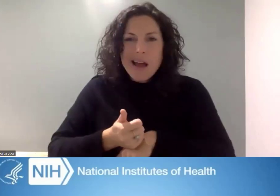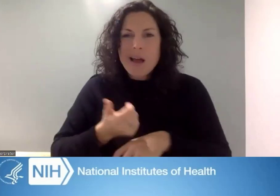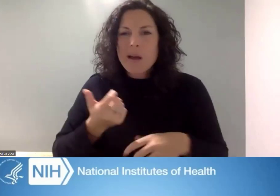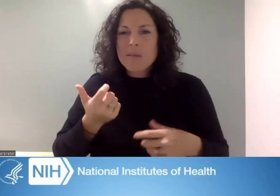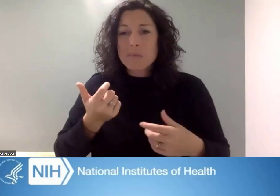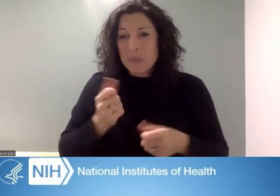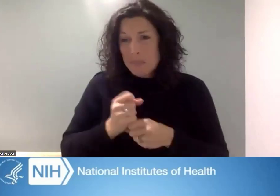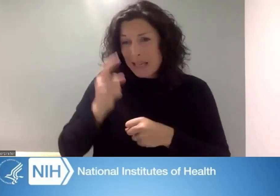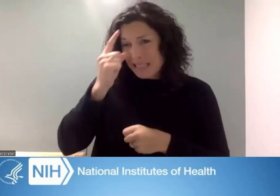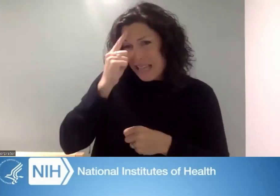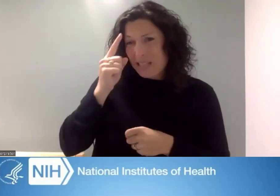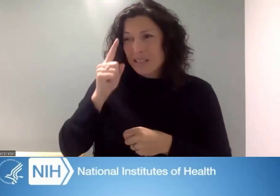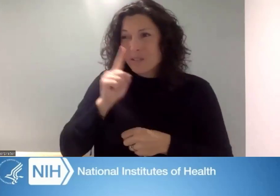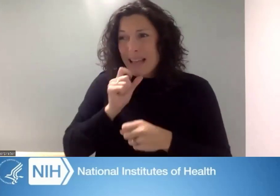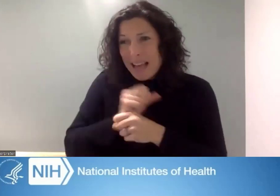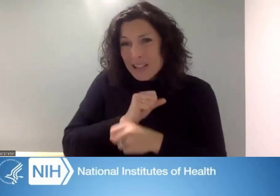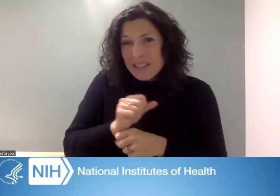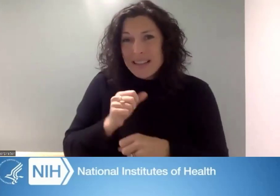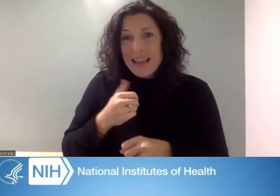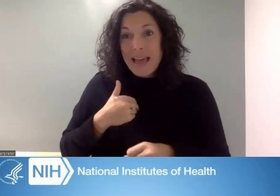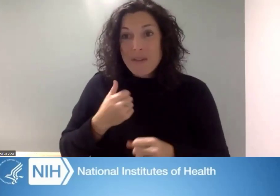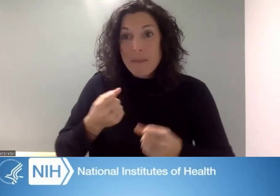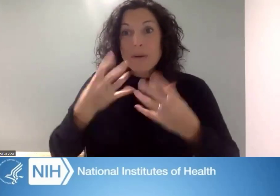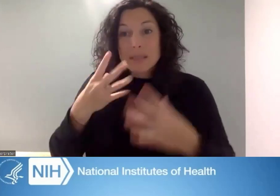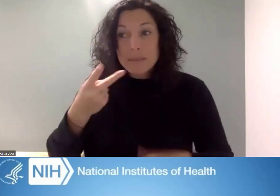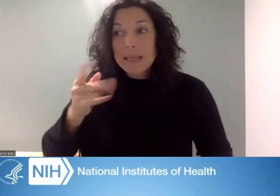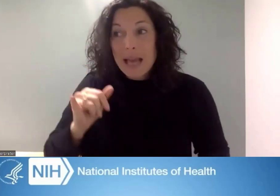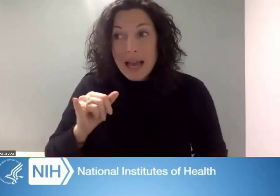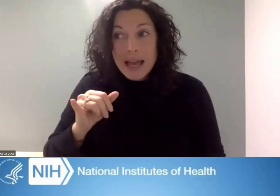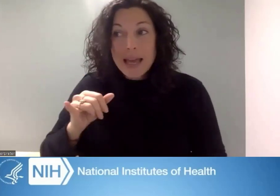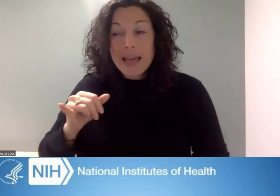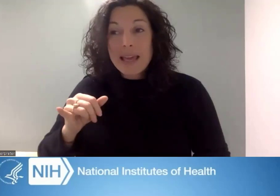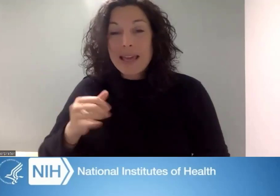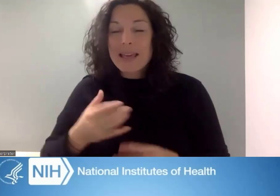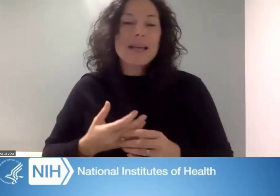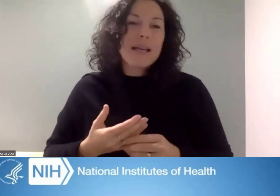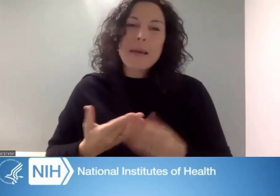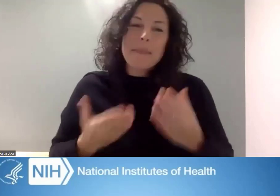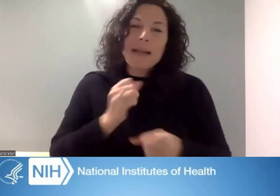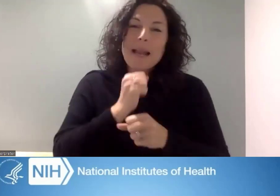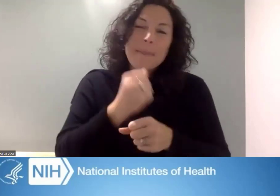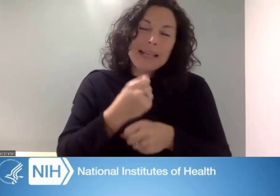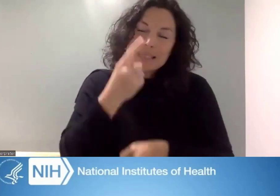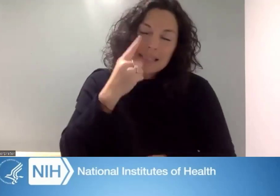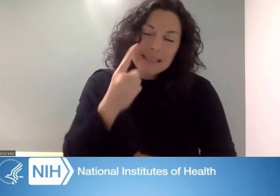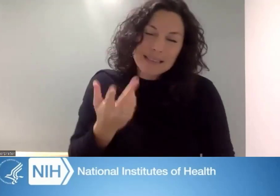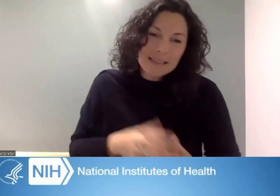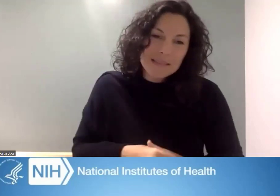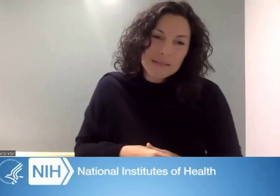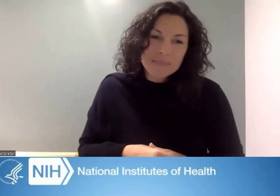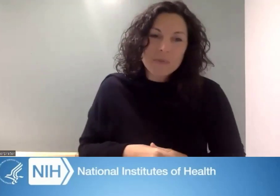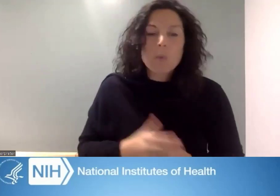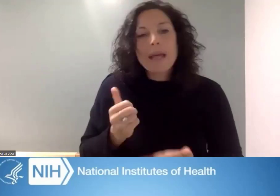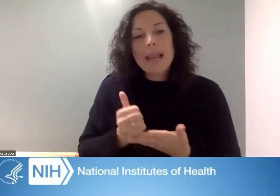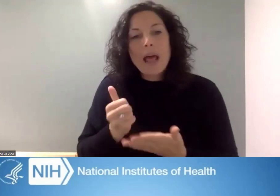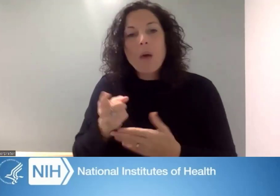to actually have a multi-PI application. It may not make sense. So we can help you ... help walk you through that as well.